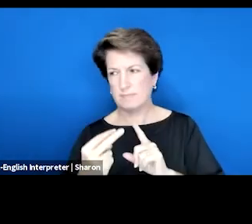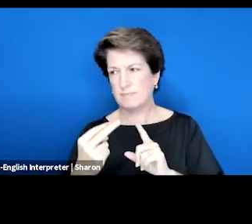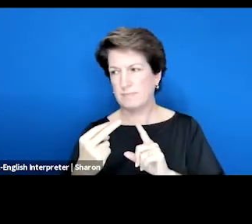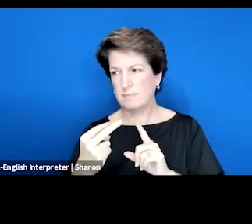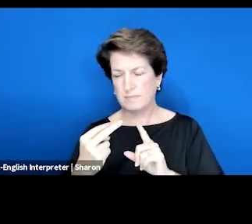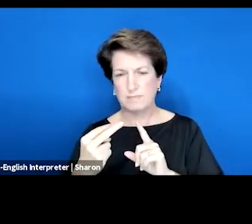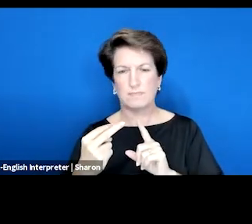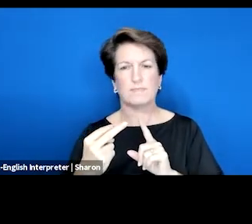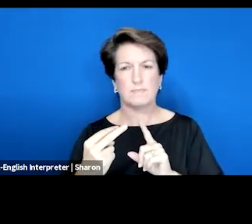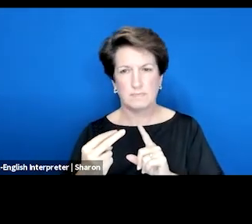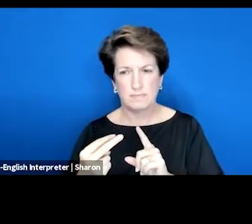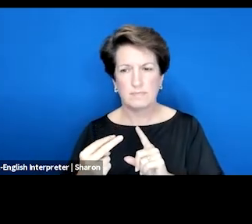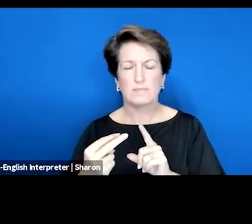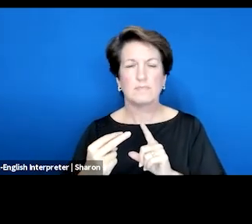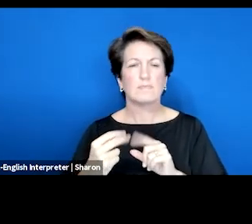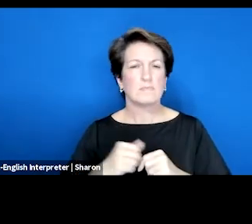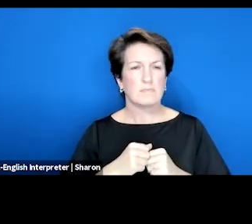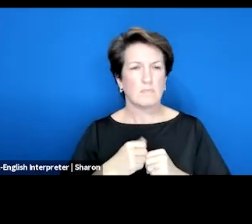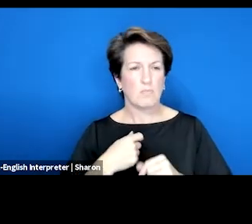And I think what we saw at the start of the pandemic is the needs of our community of